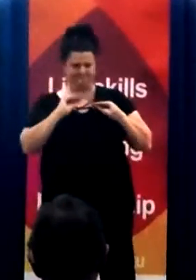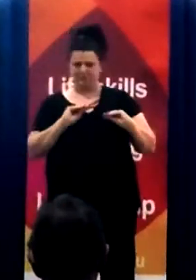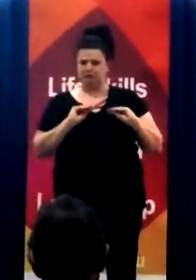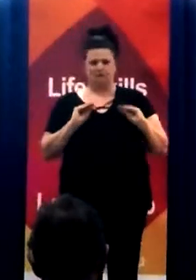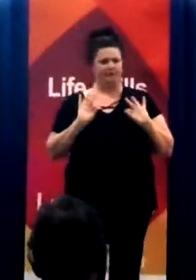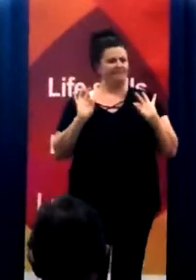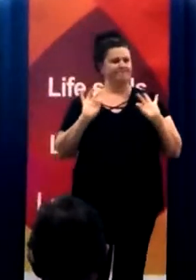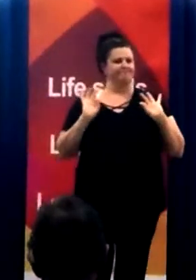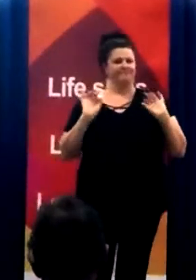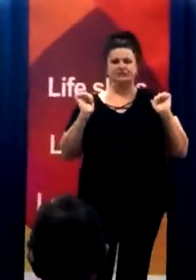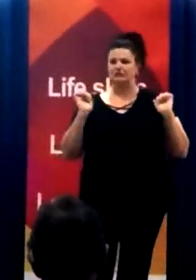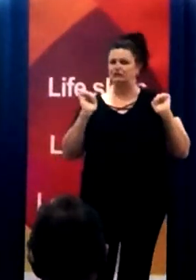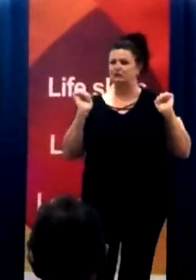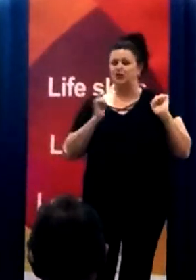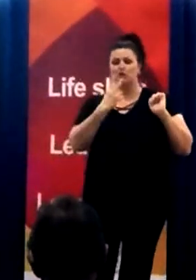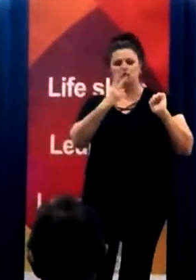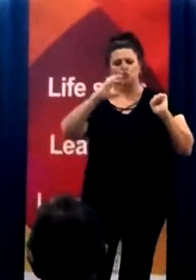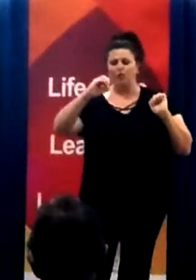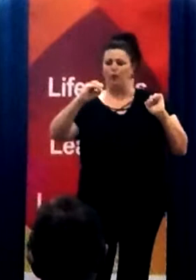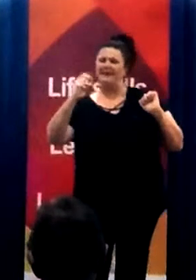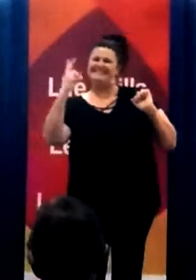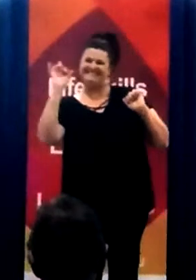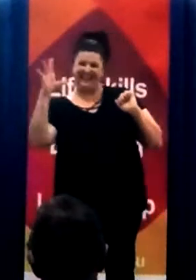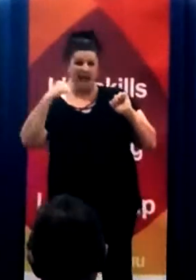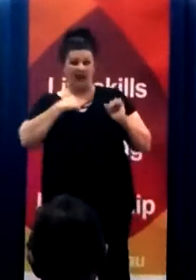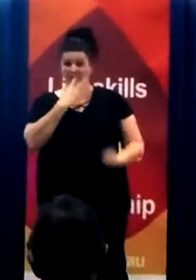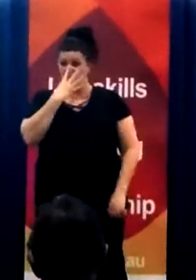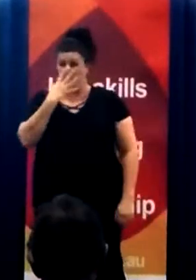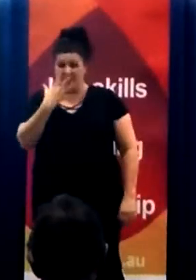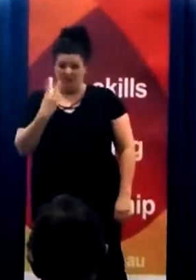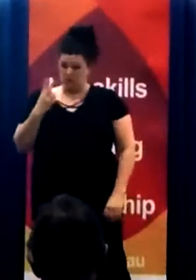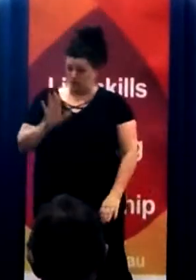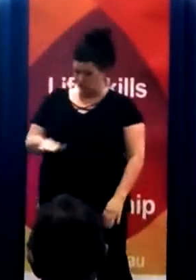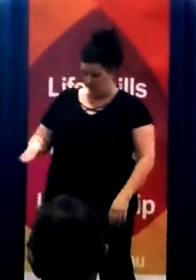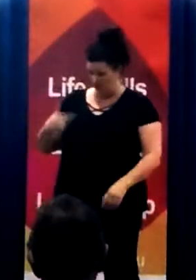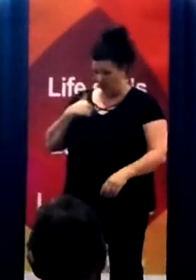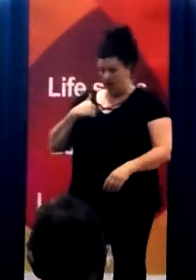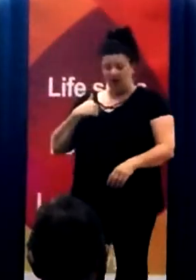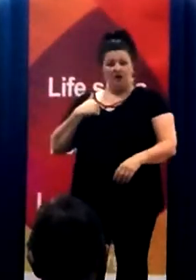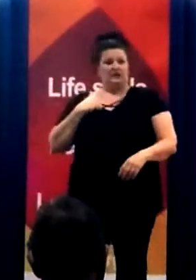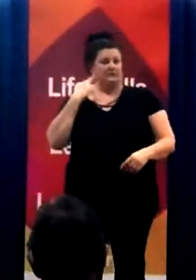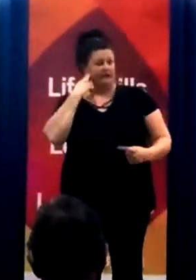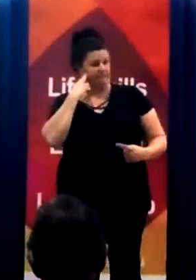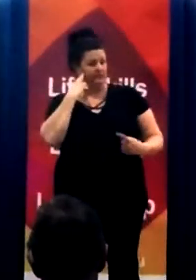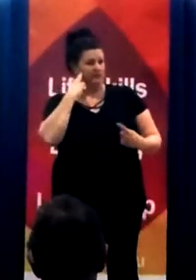So in 2010, at the age of 45, with two children, I found myself Deaf, unemployed, very socially